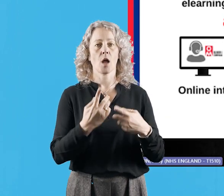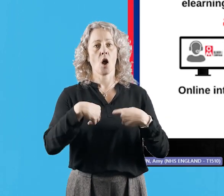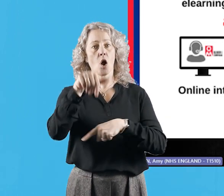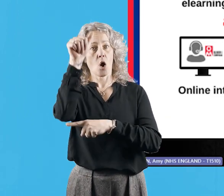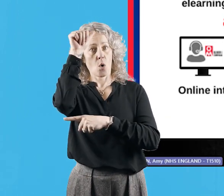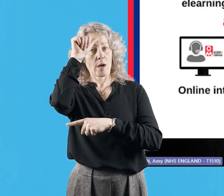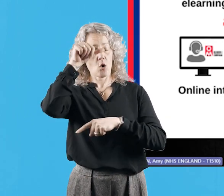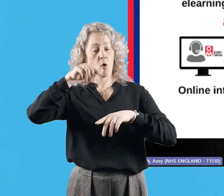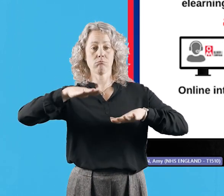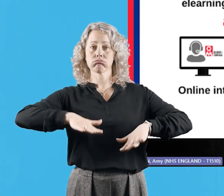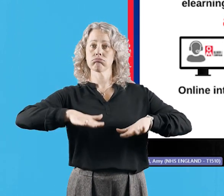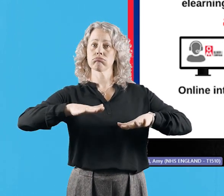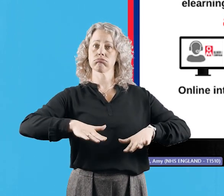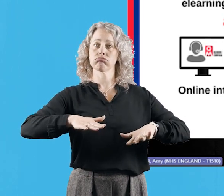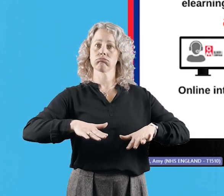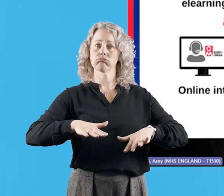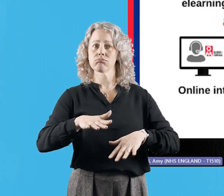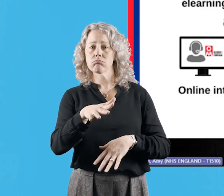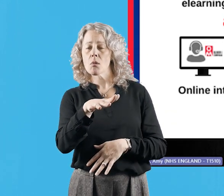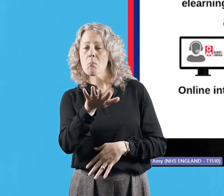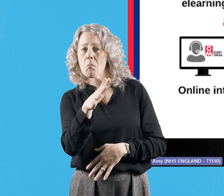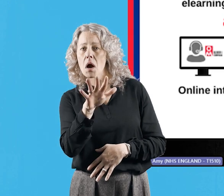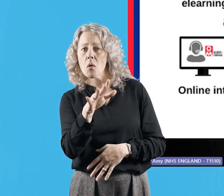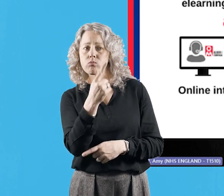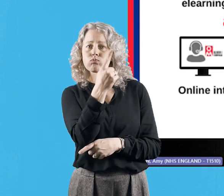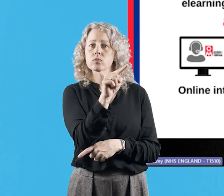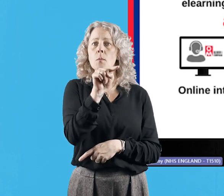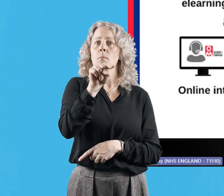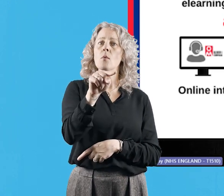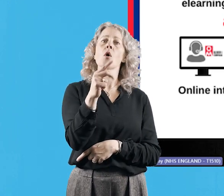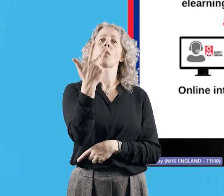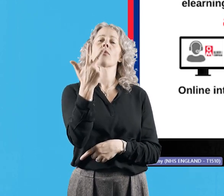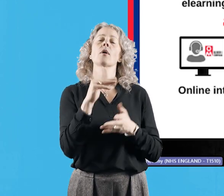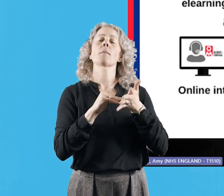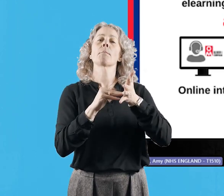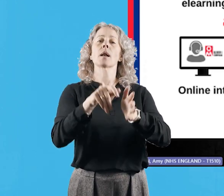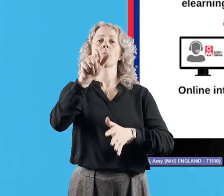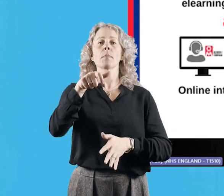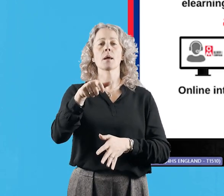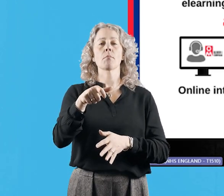As we know in England there are approximately 1.3 million people